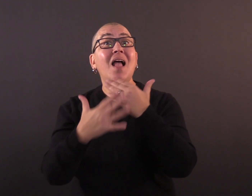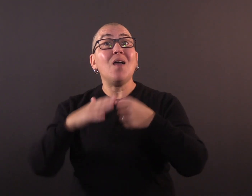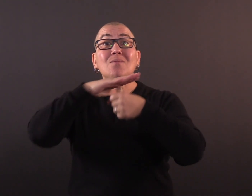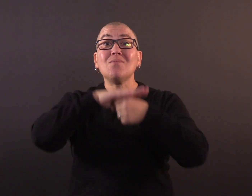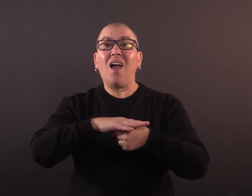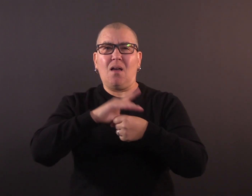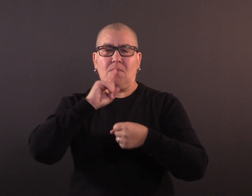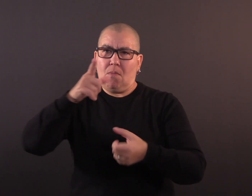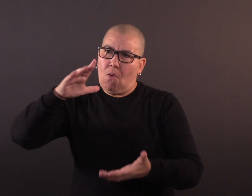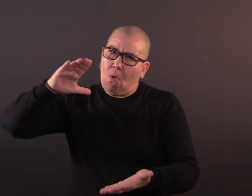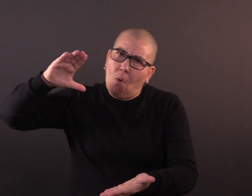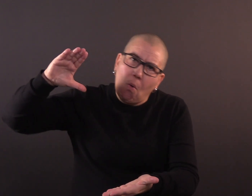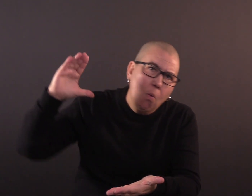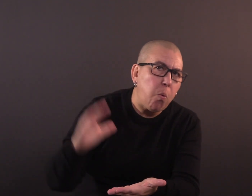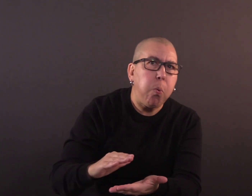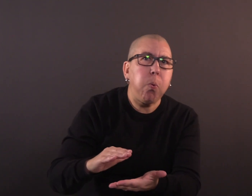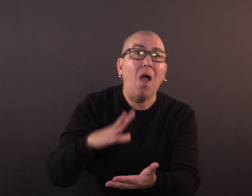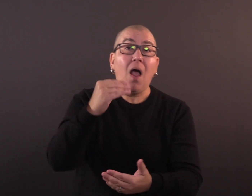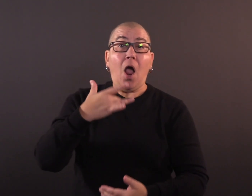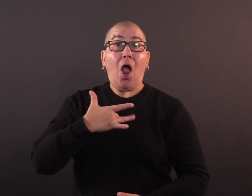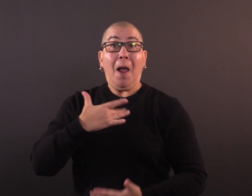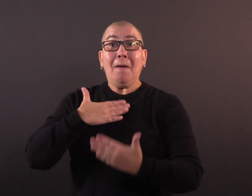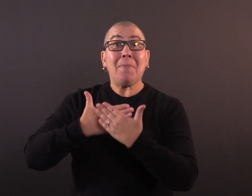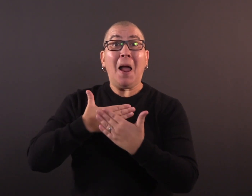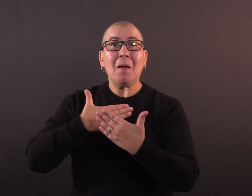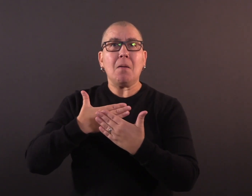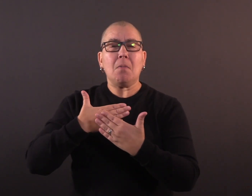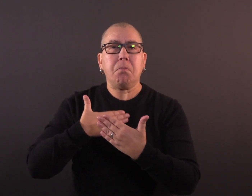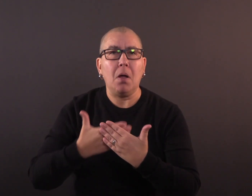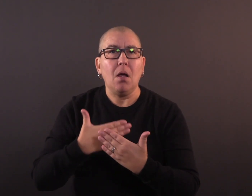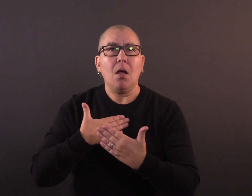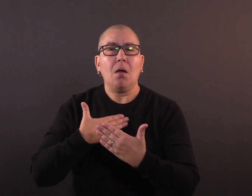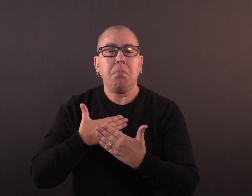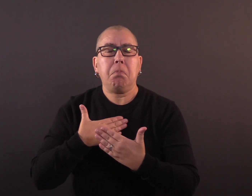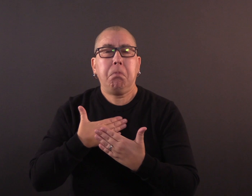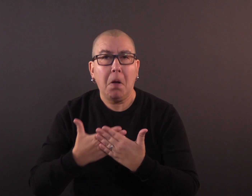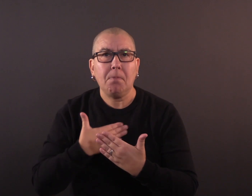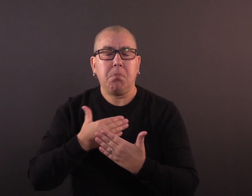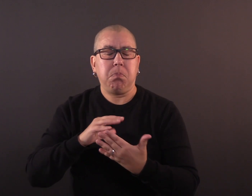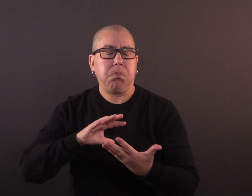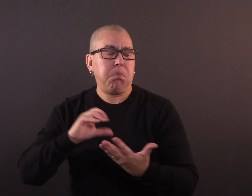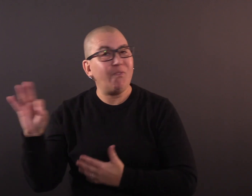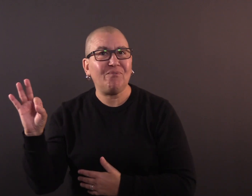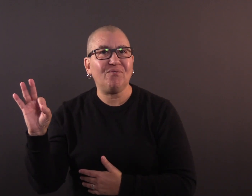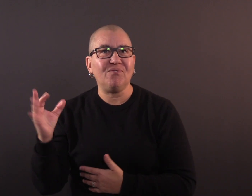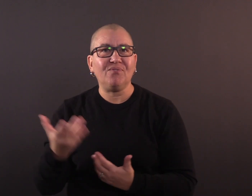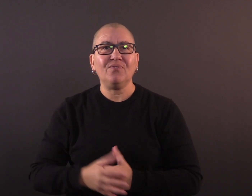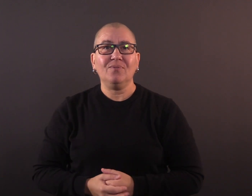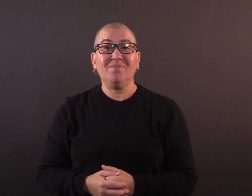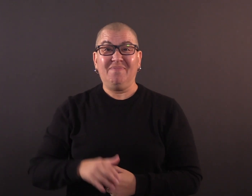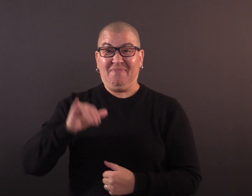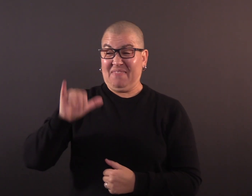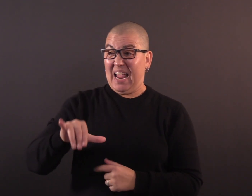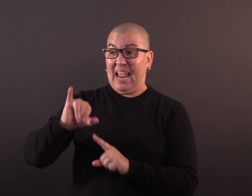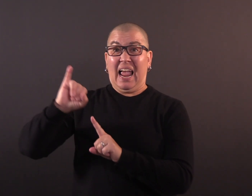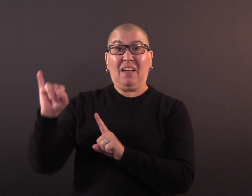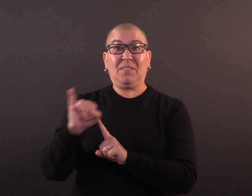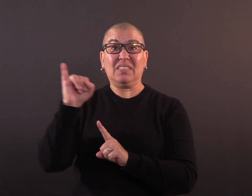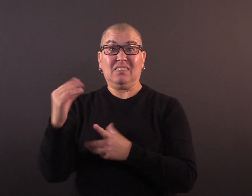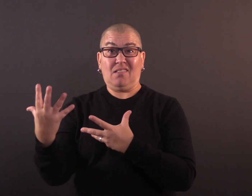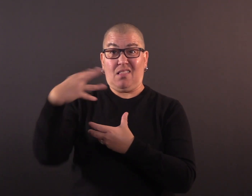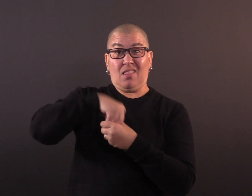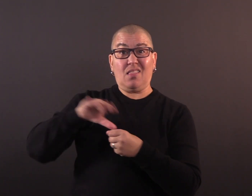was really low and I had an irregular heartbeat." The infection was primarily her lungs, but it was